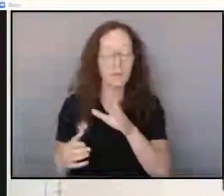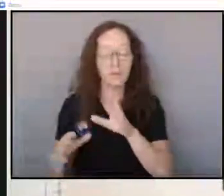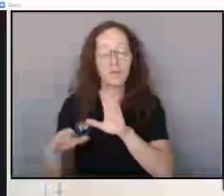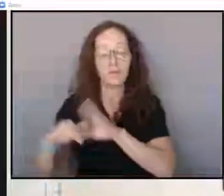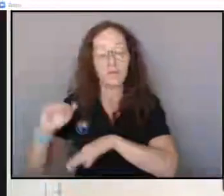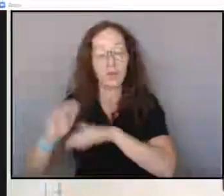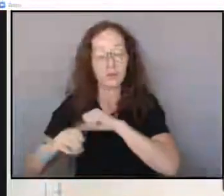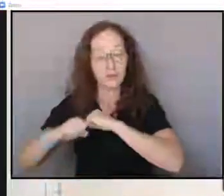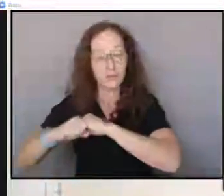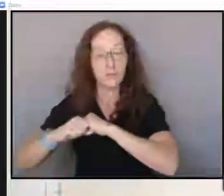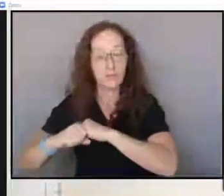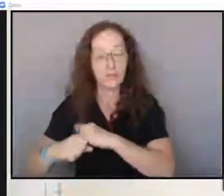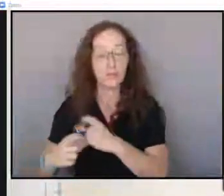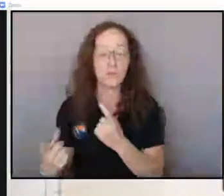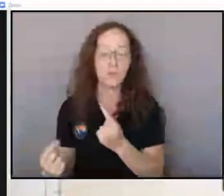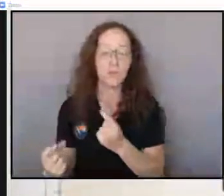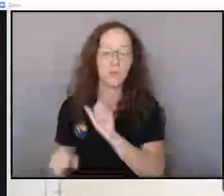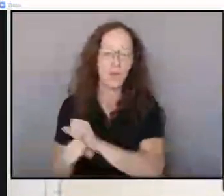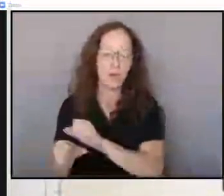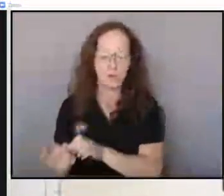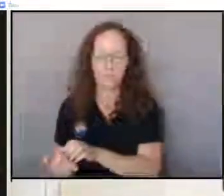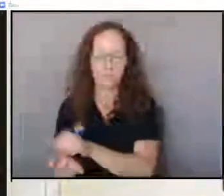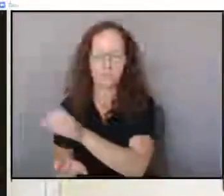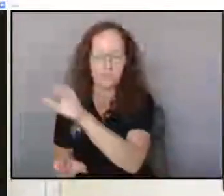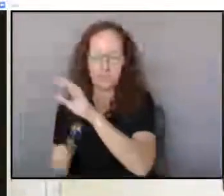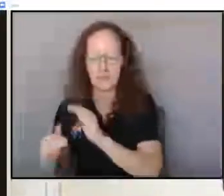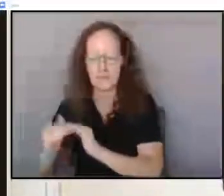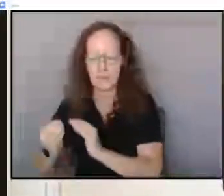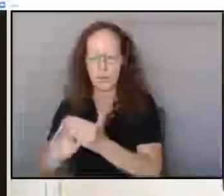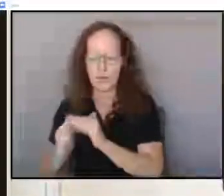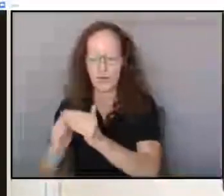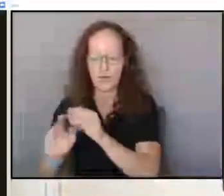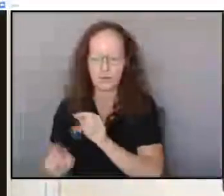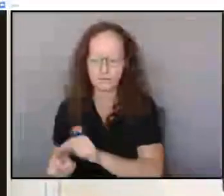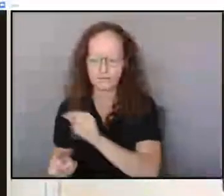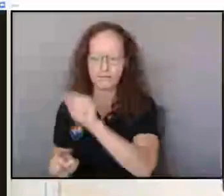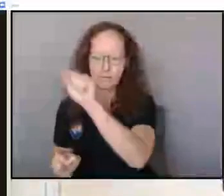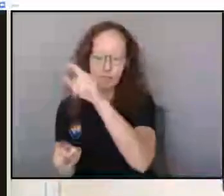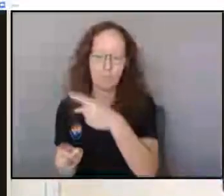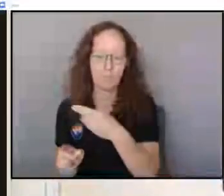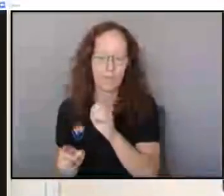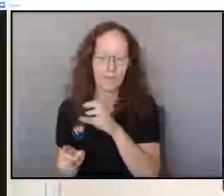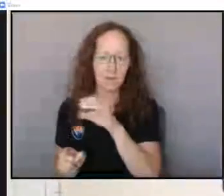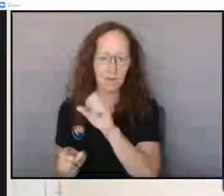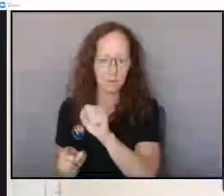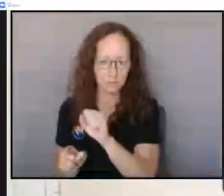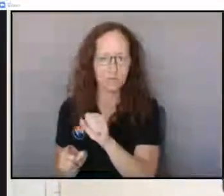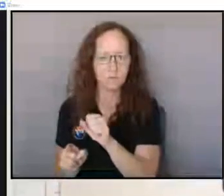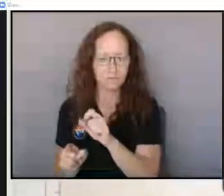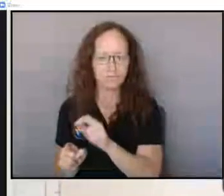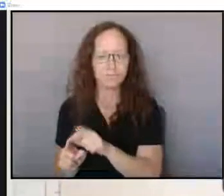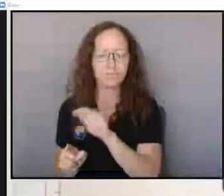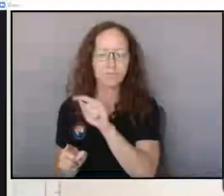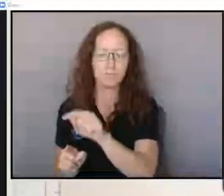UP BY TRES LAGUNA, HOLY GHOST, COWLES, THEY ARE ALL UP IN THERE.